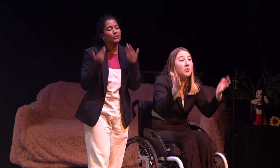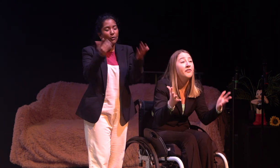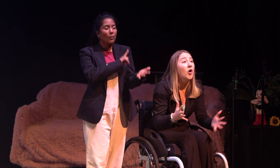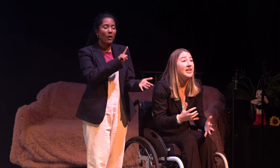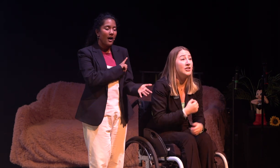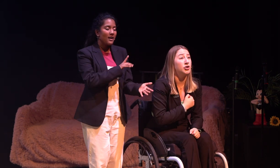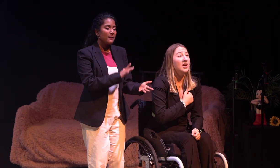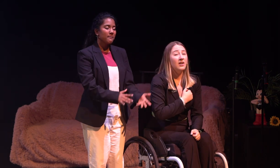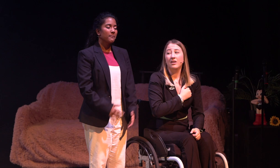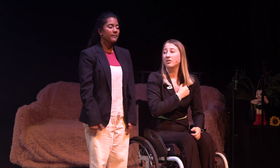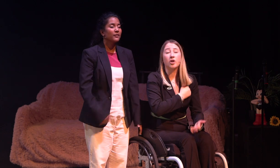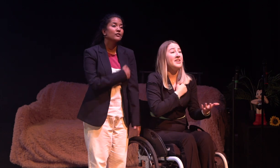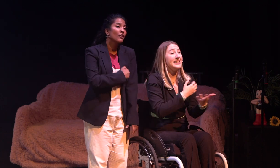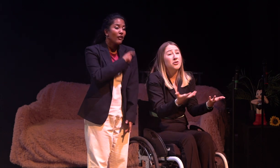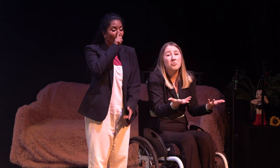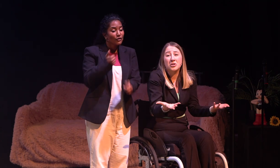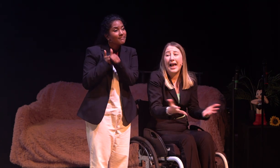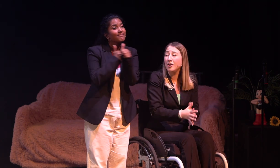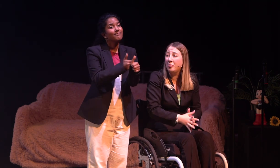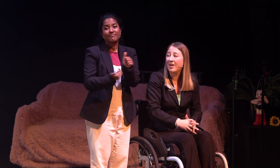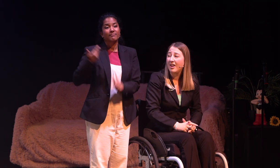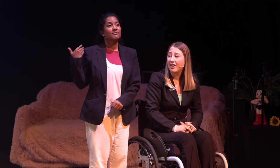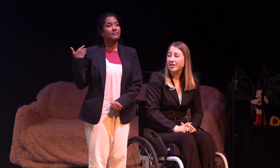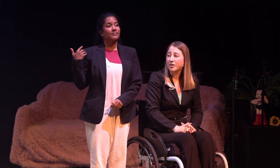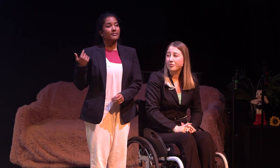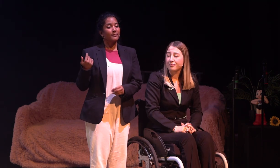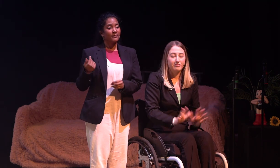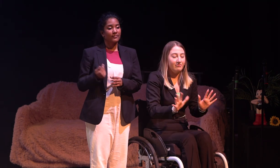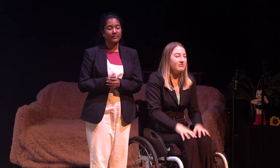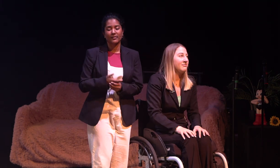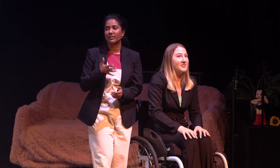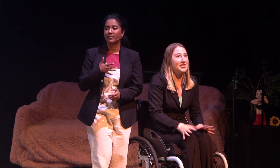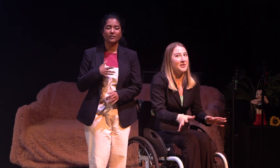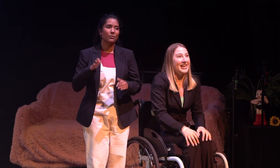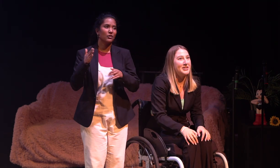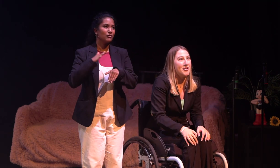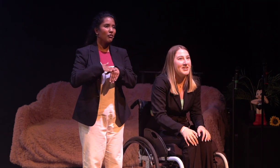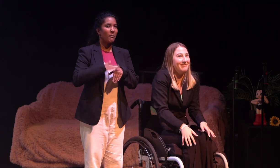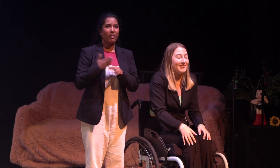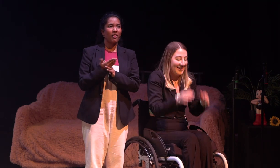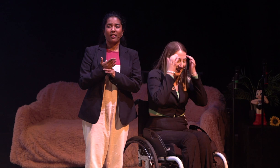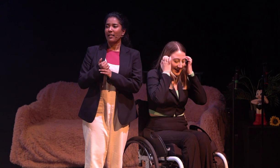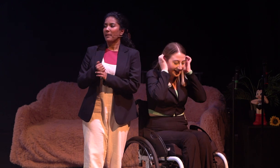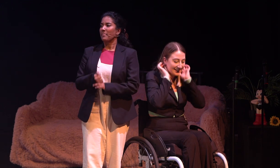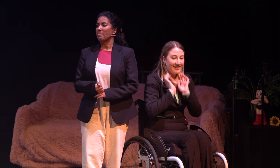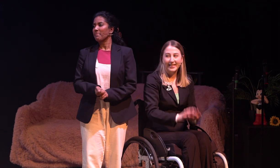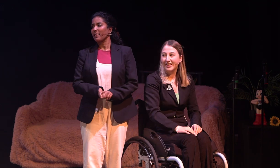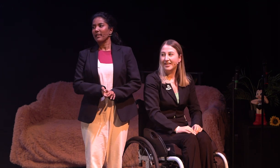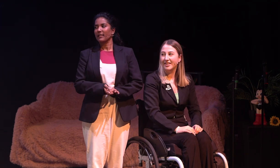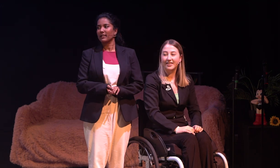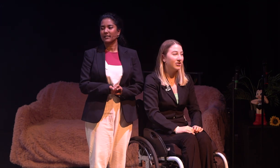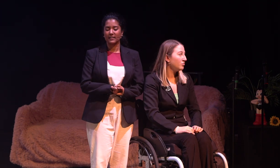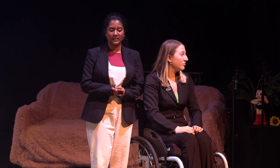sorry I didn't do more to help. I don't want to get him in